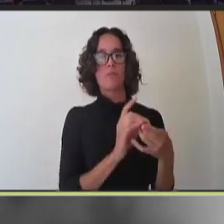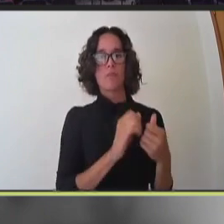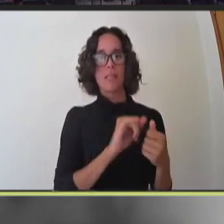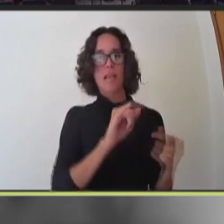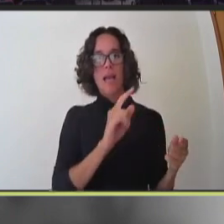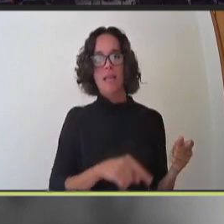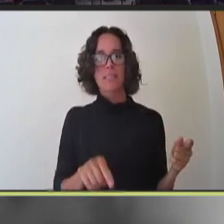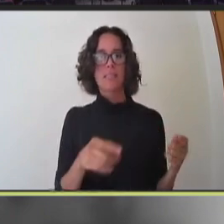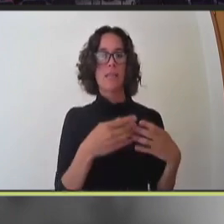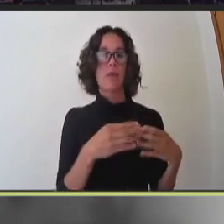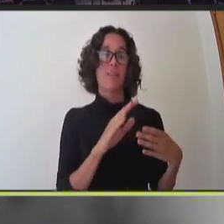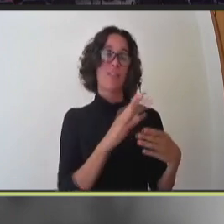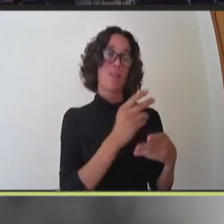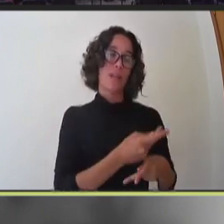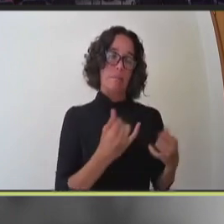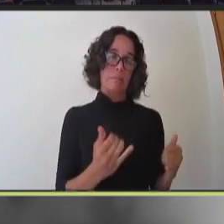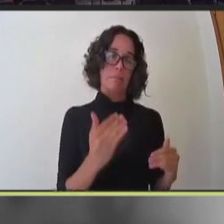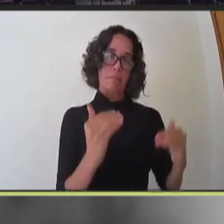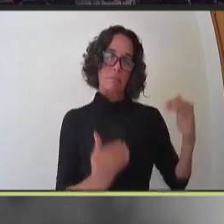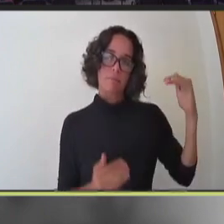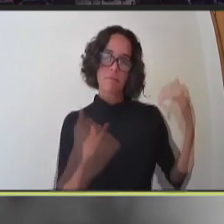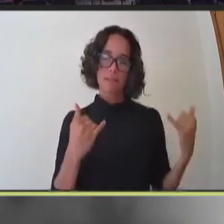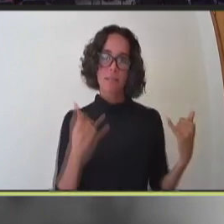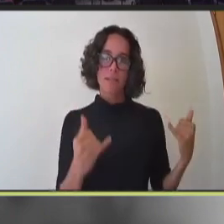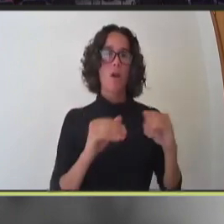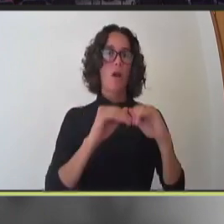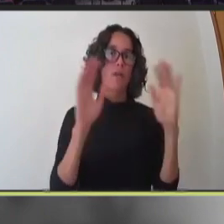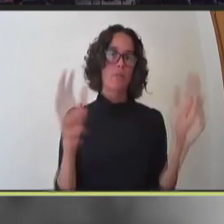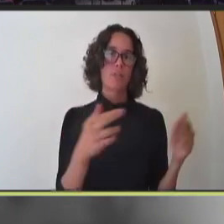And it also obviously presents a risk for duplicate immunizations,